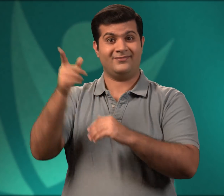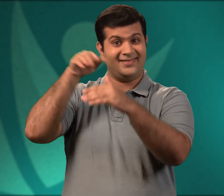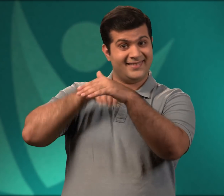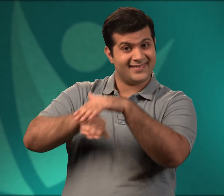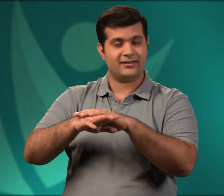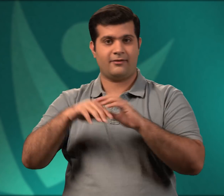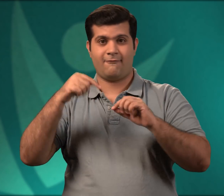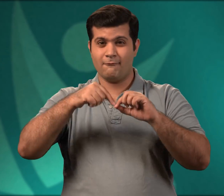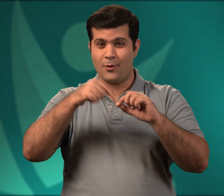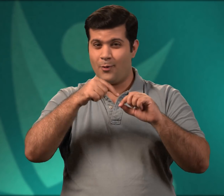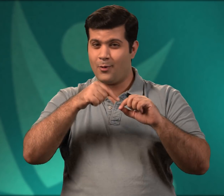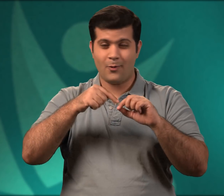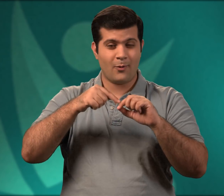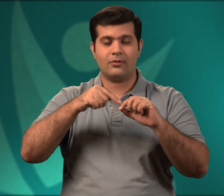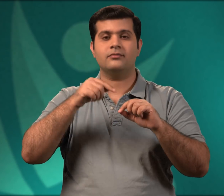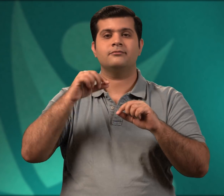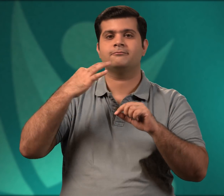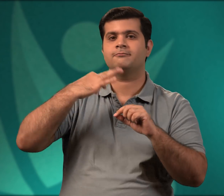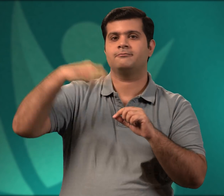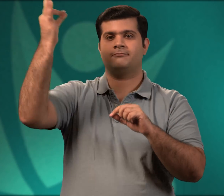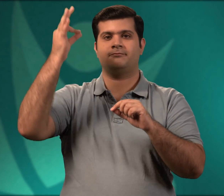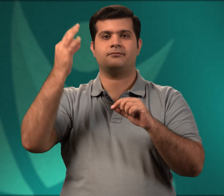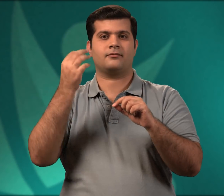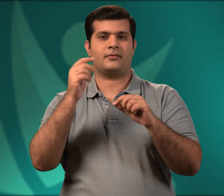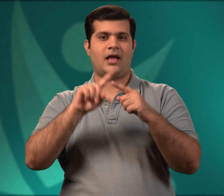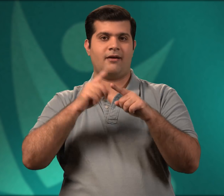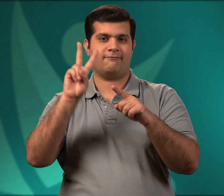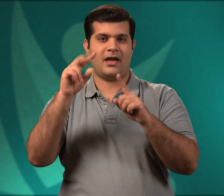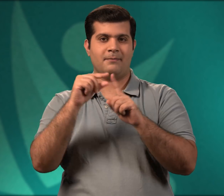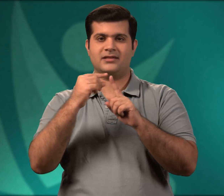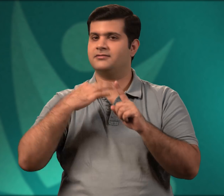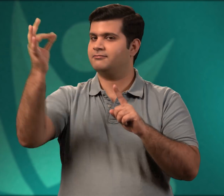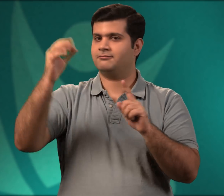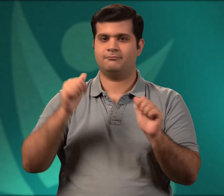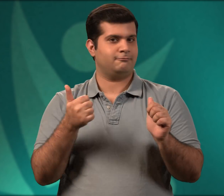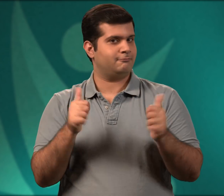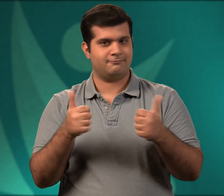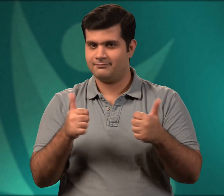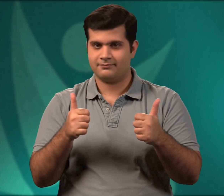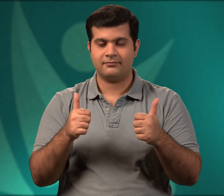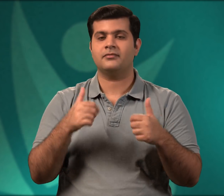Once the election results were out, he was not selected as the Vice-President.